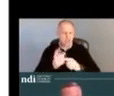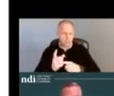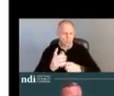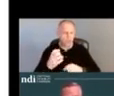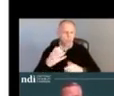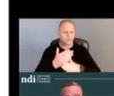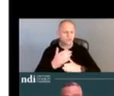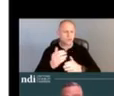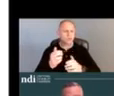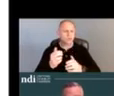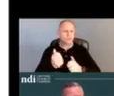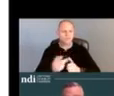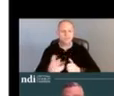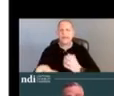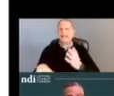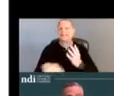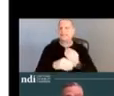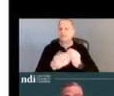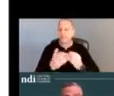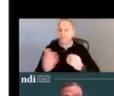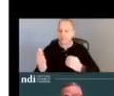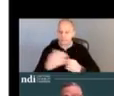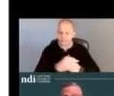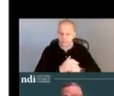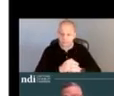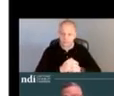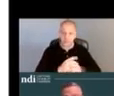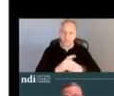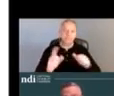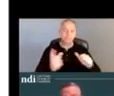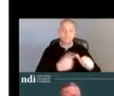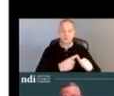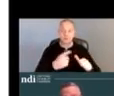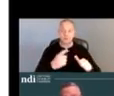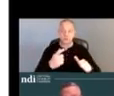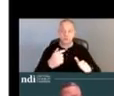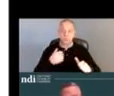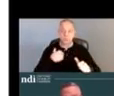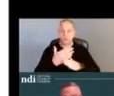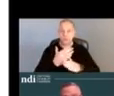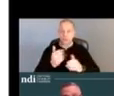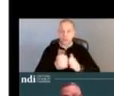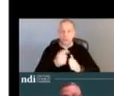of additional resources. First of all, we want to share with you a couple of examples